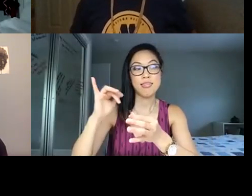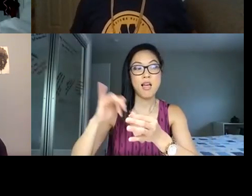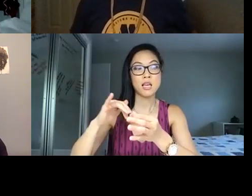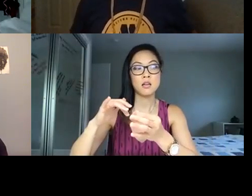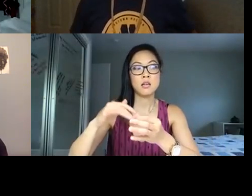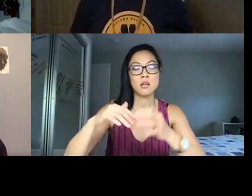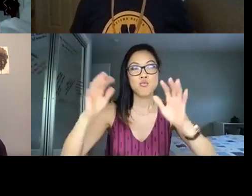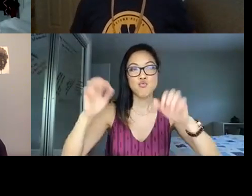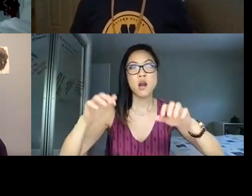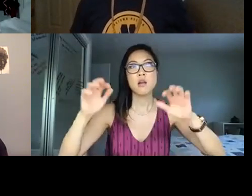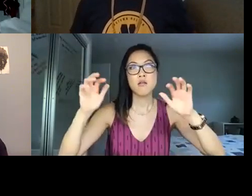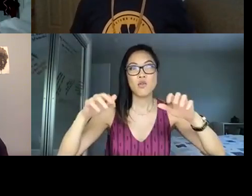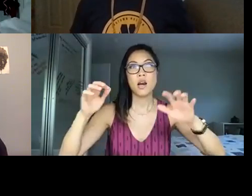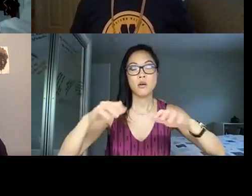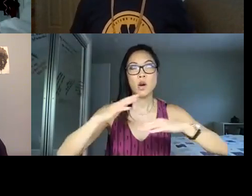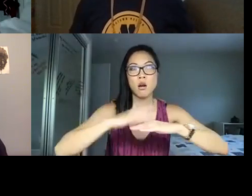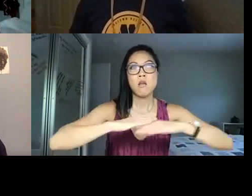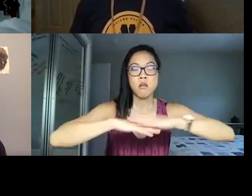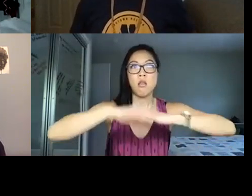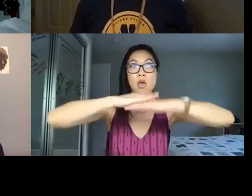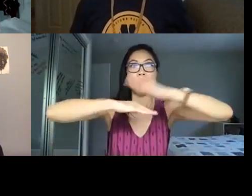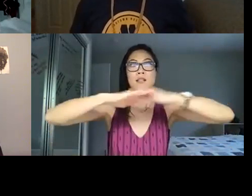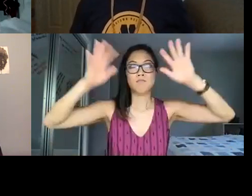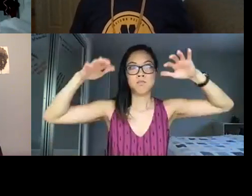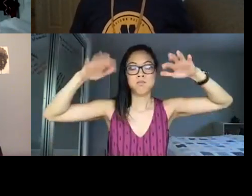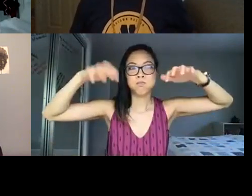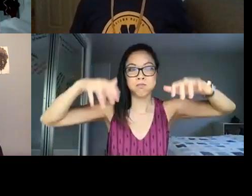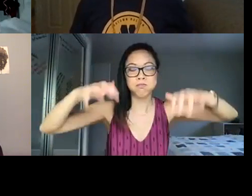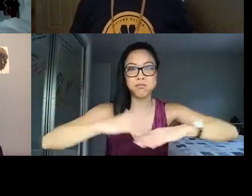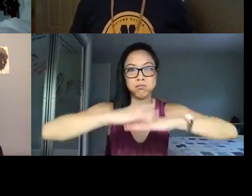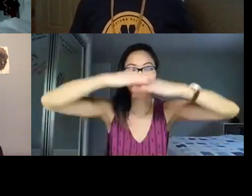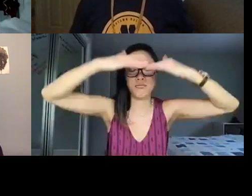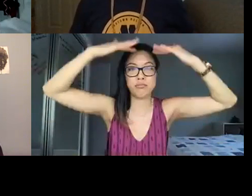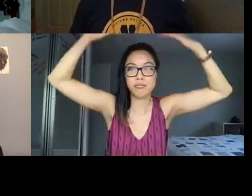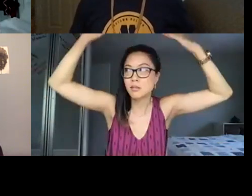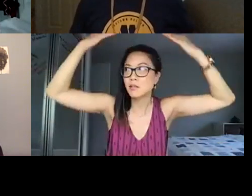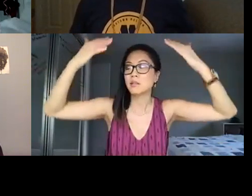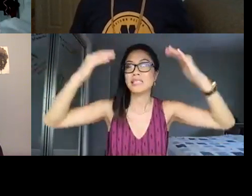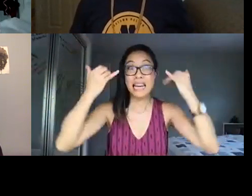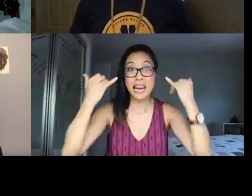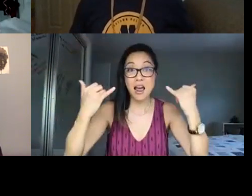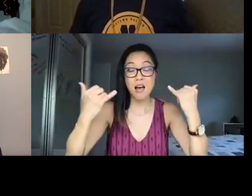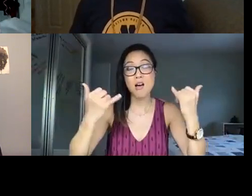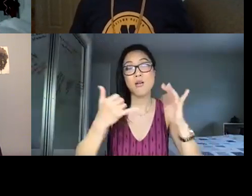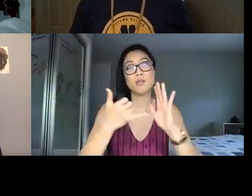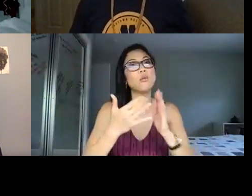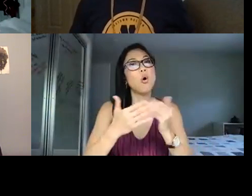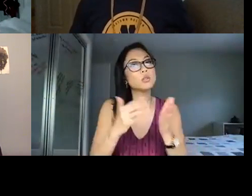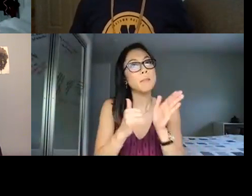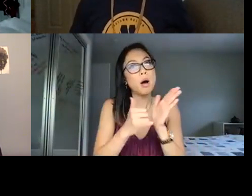with people being home, like it's impossible to ignore almost but none of this is new.